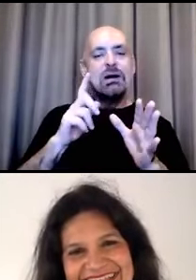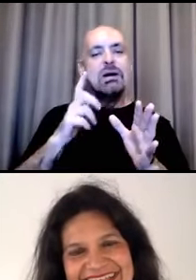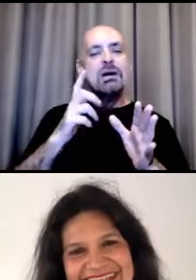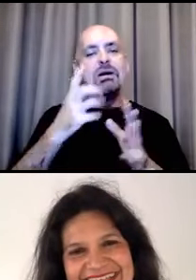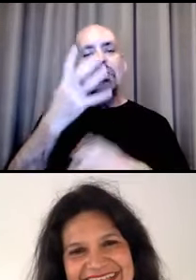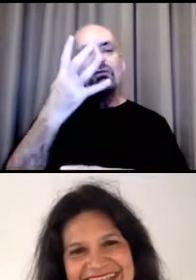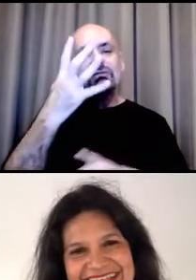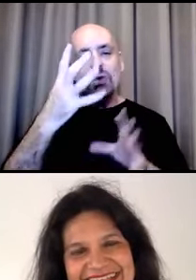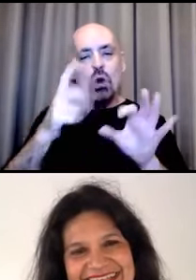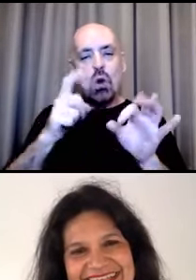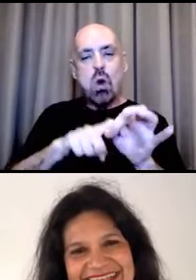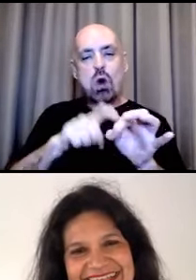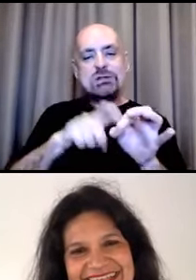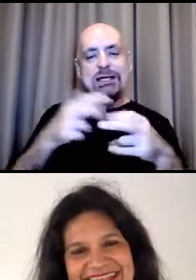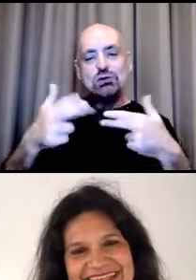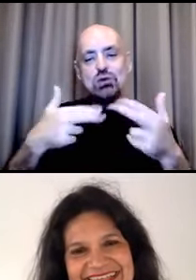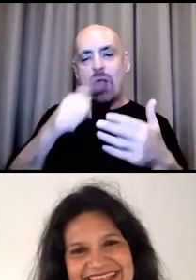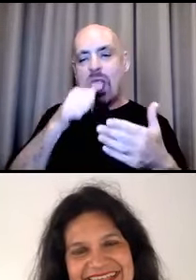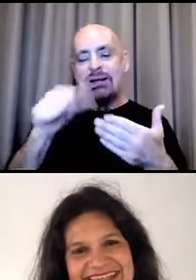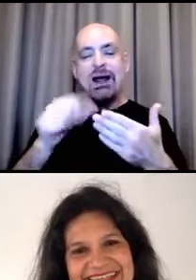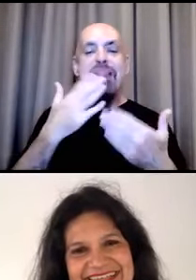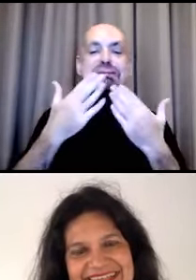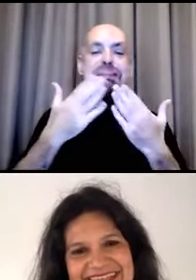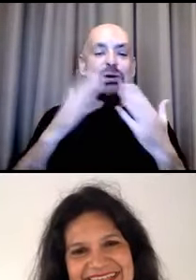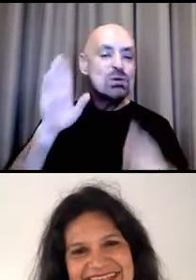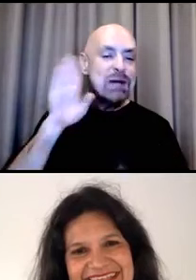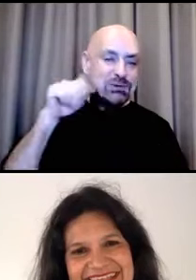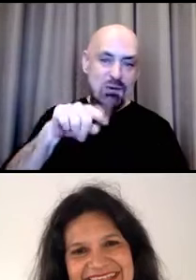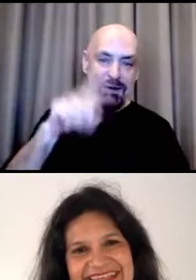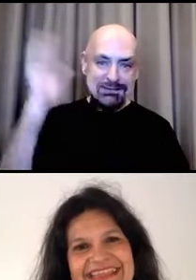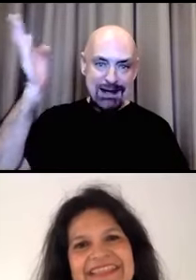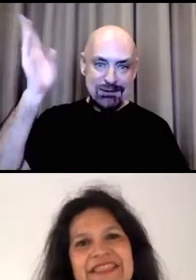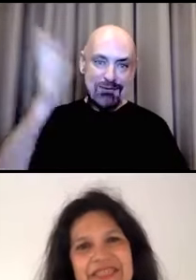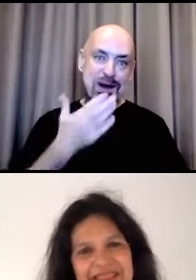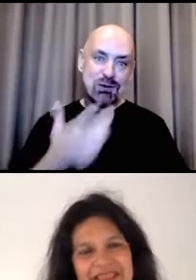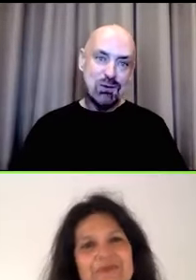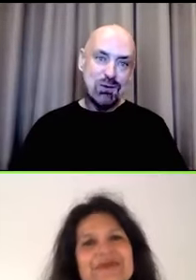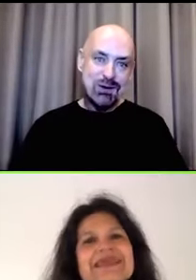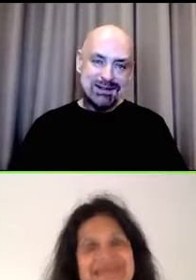revolution, on the other hand these questions.